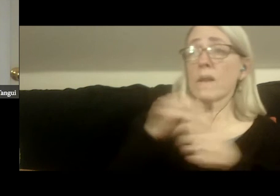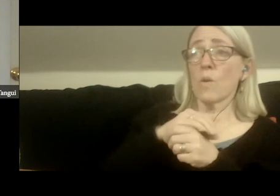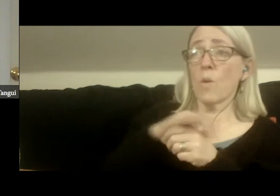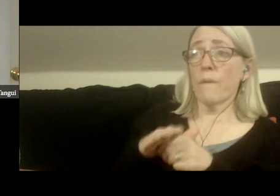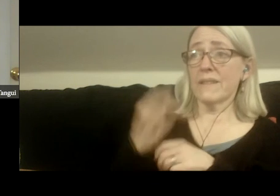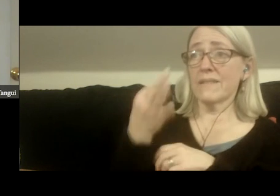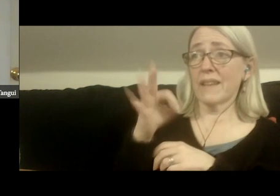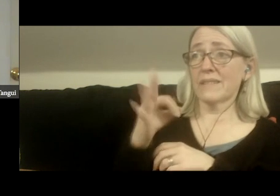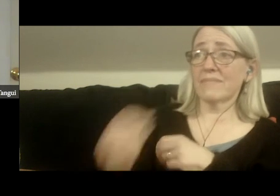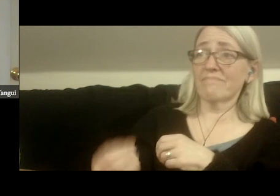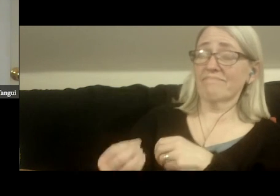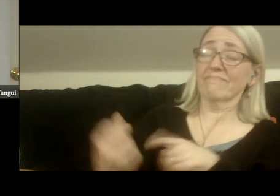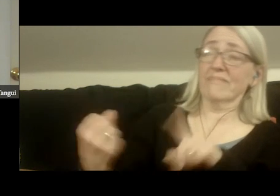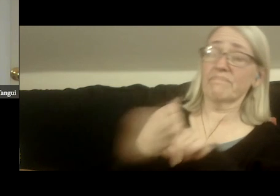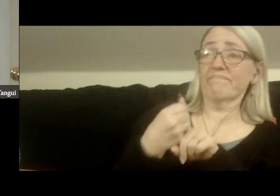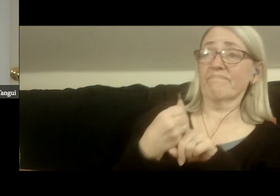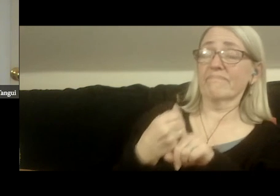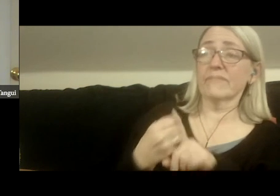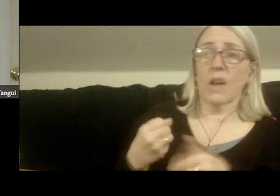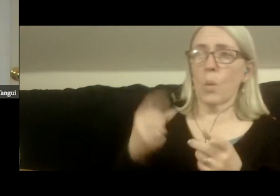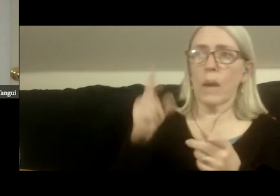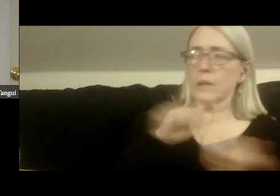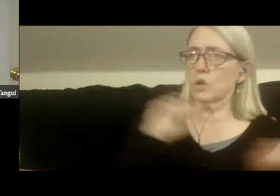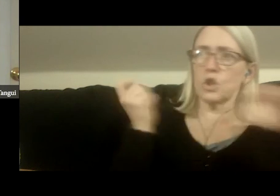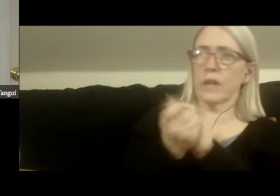The motivating force behind our work was always the safety of the Brown community,